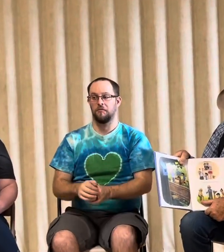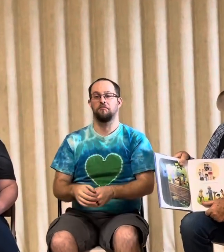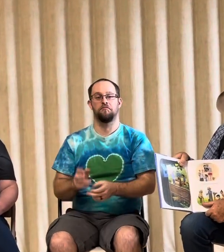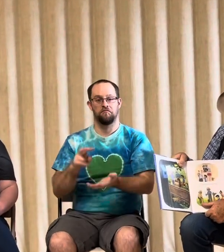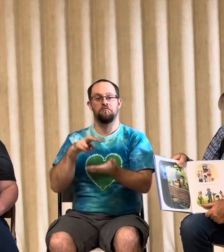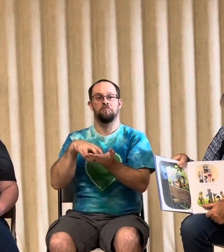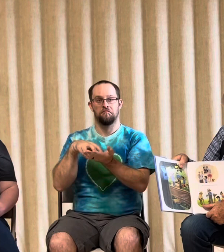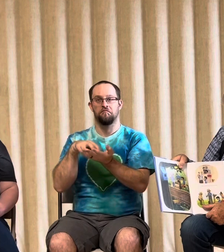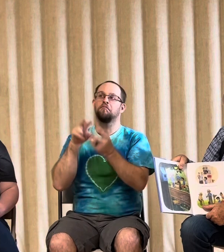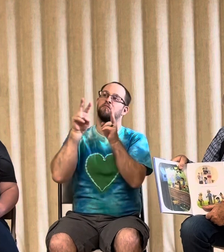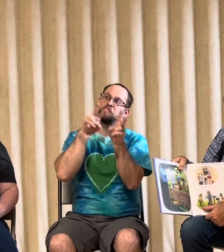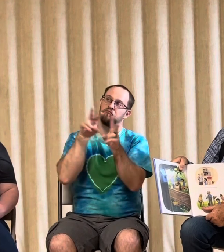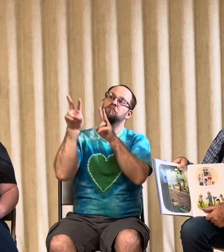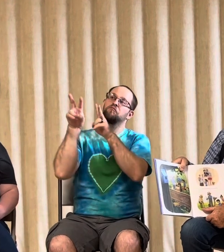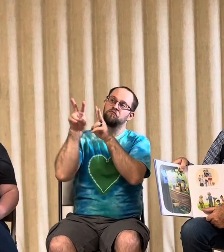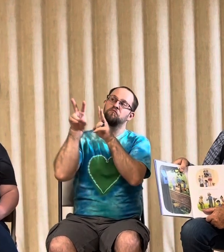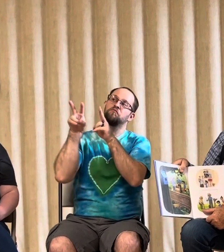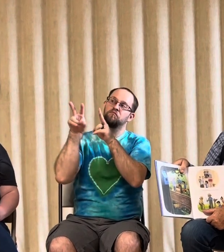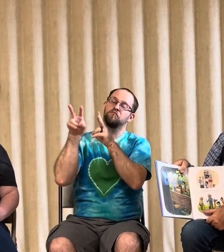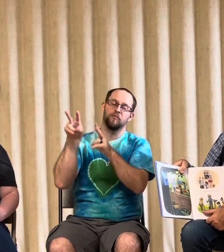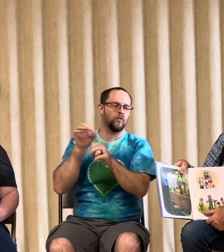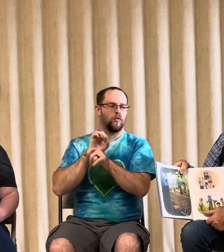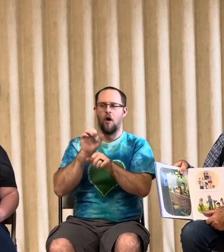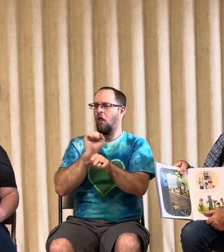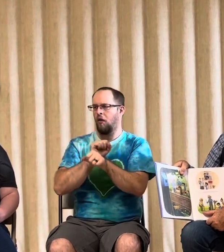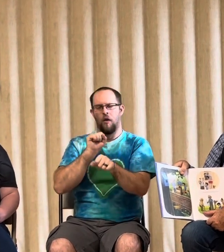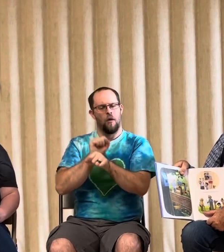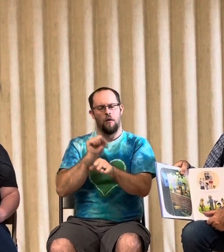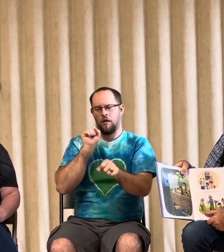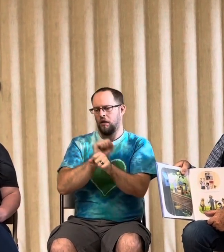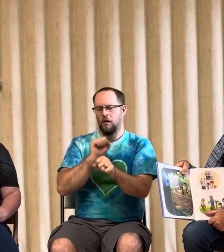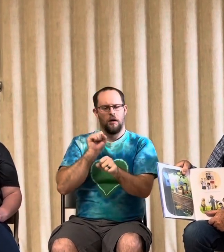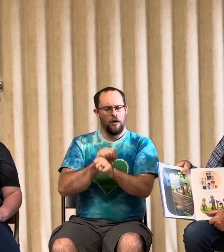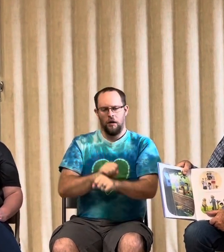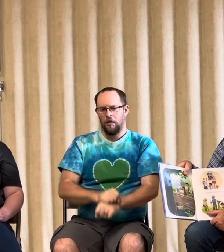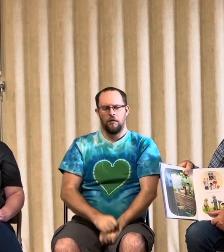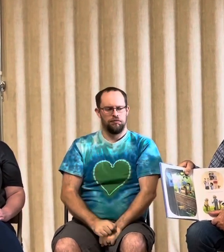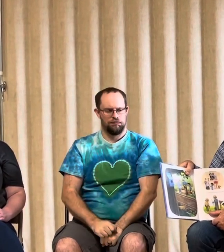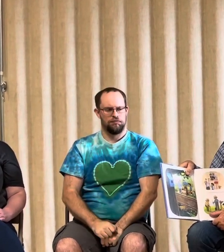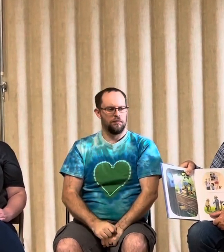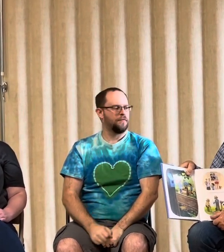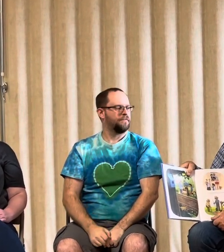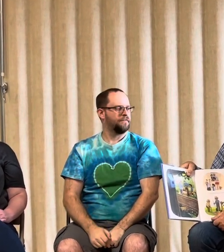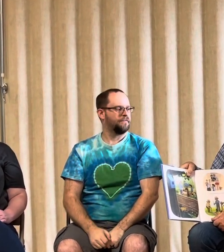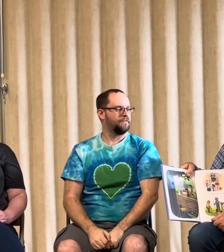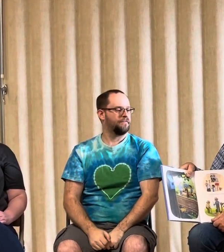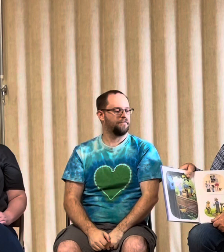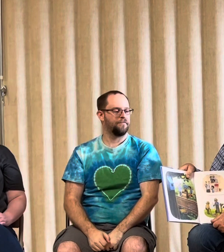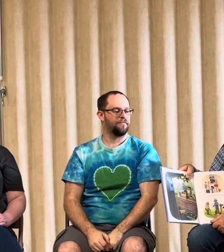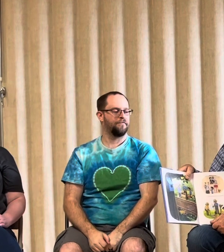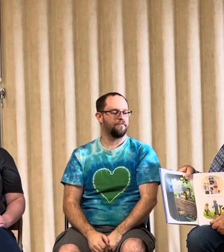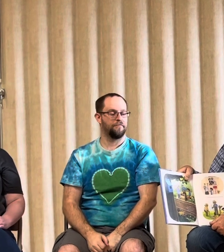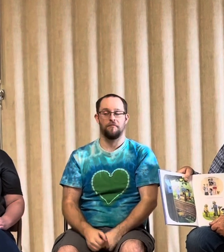know, they're doing all this work, and pounding and putting it up on the tree. And the neighbor